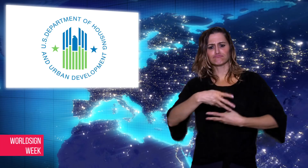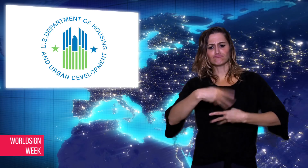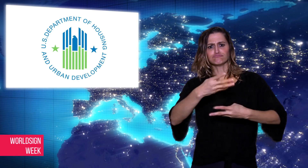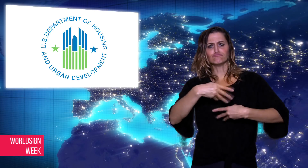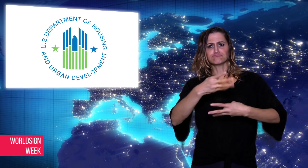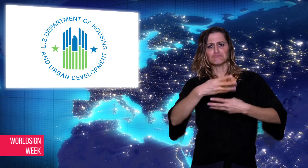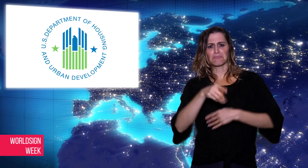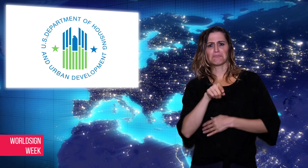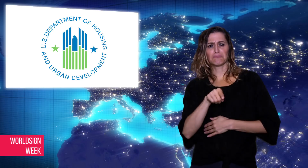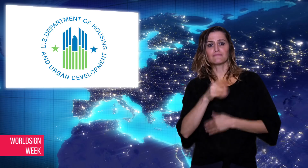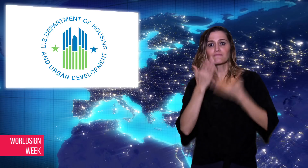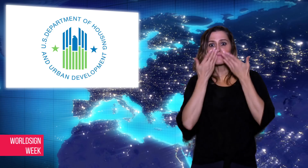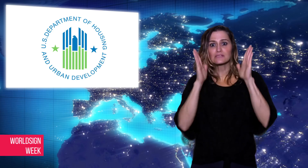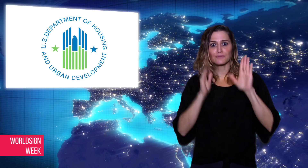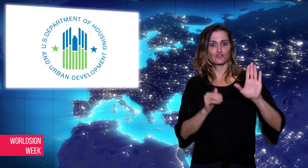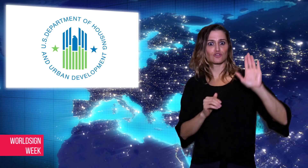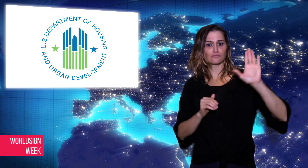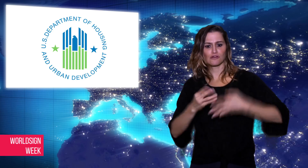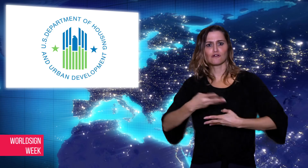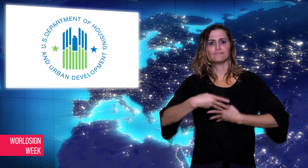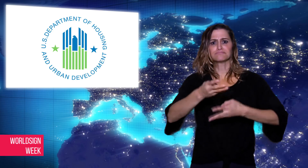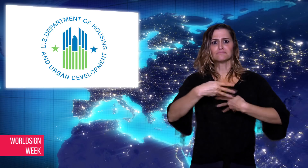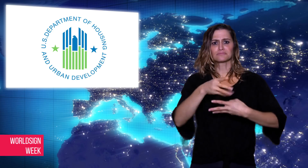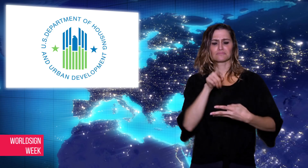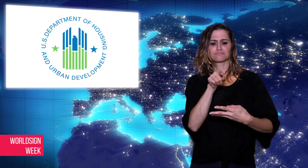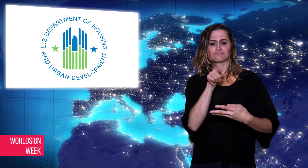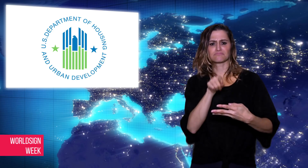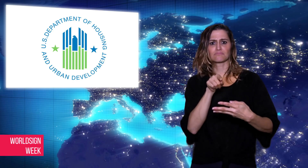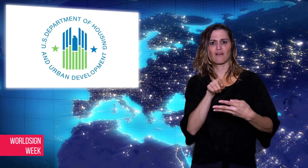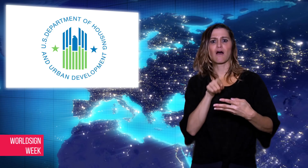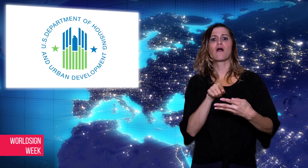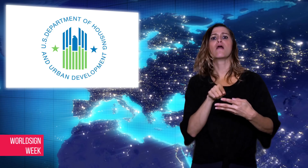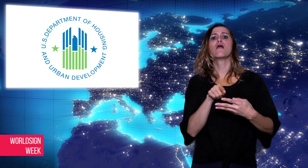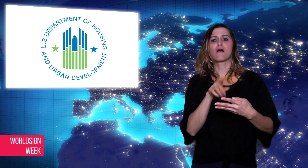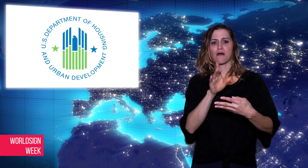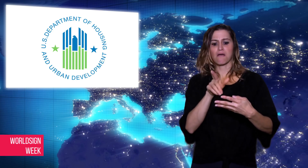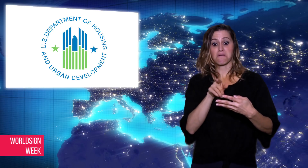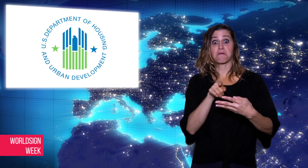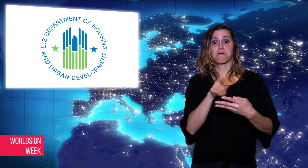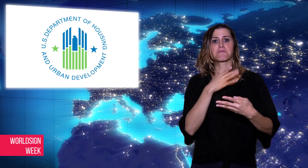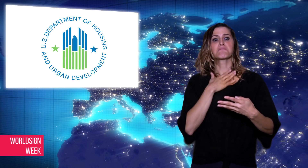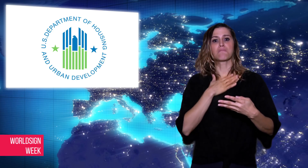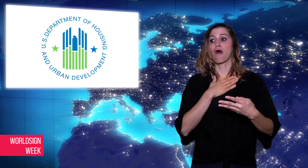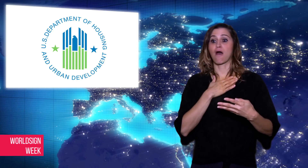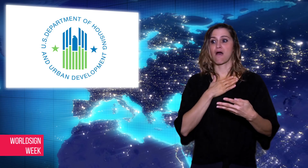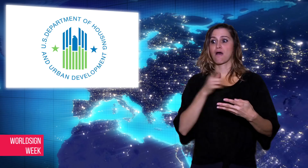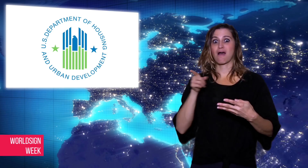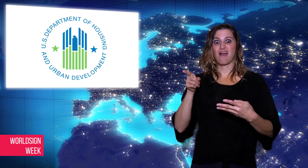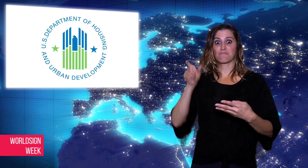disabilities and families with young